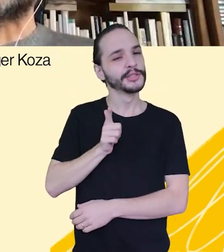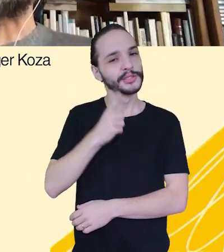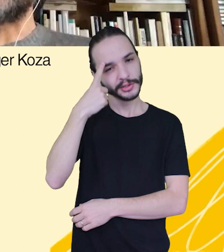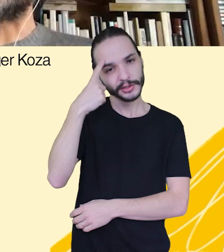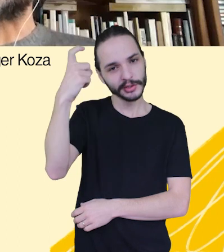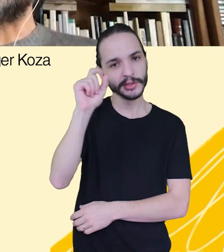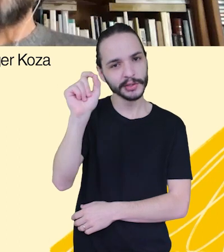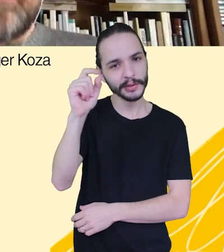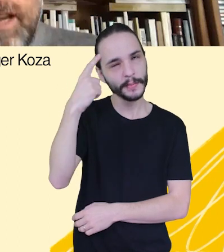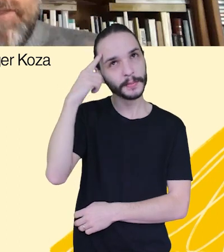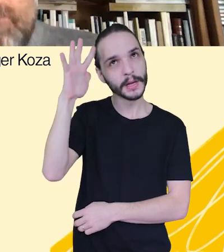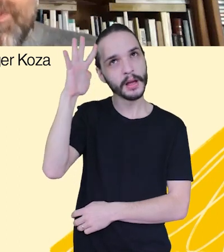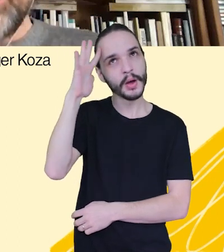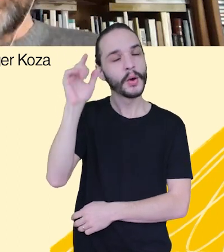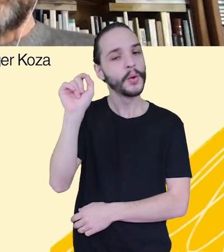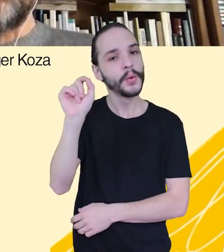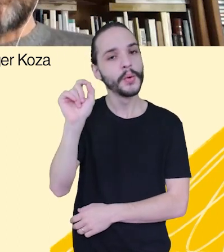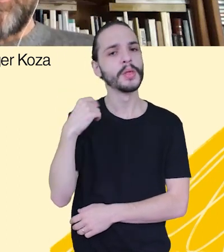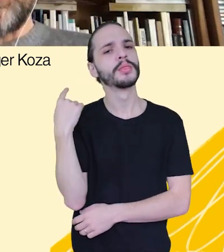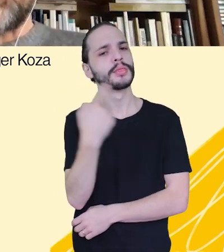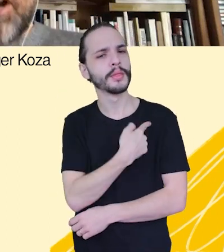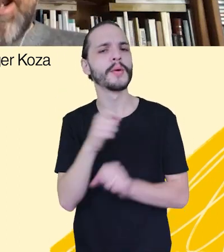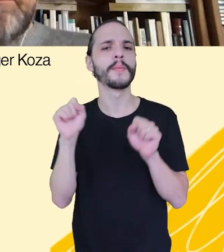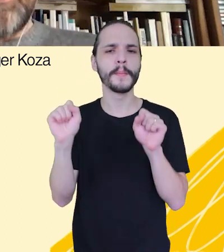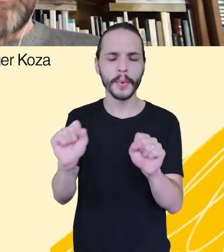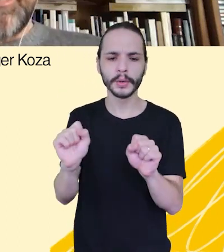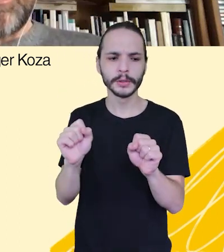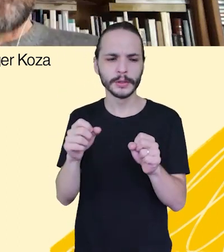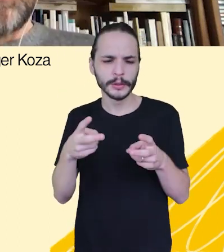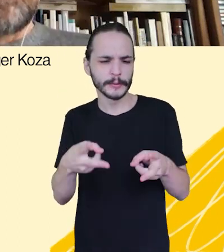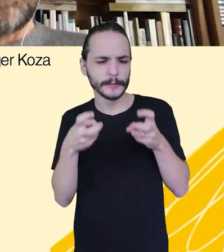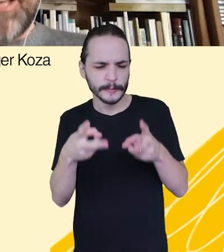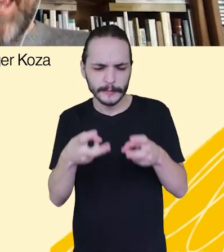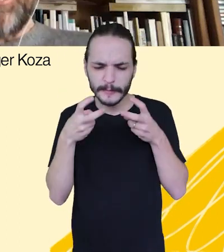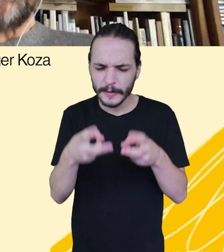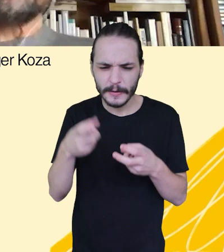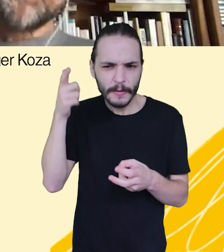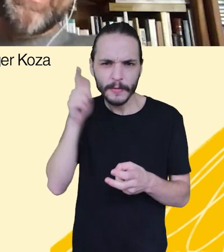we could explore so deeply and it start happening. And I really, really like it.